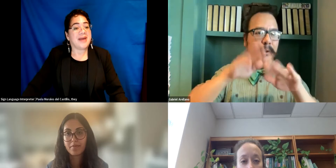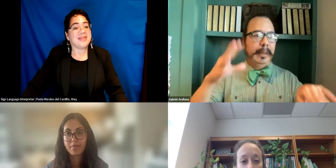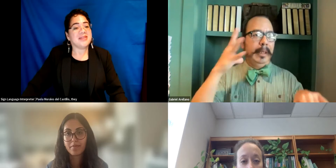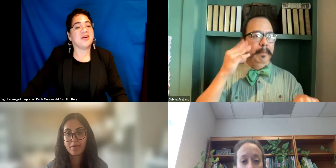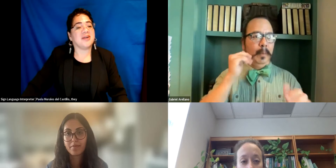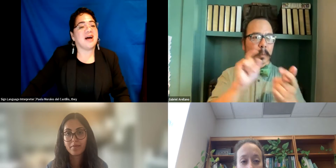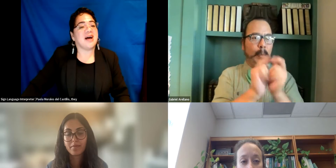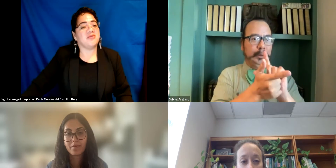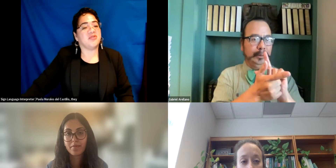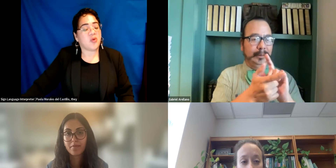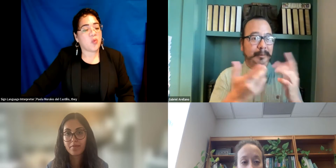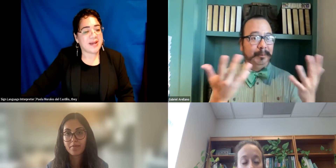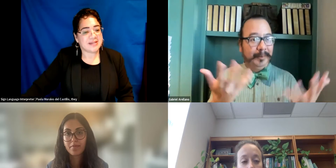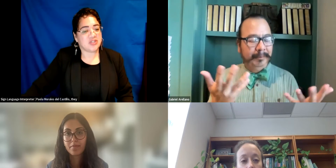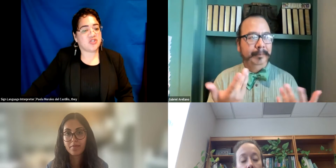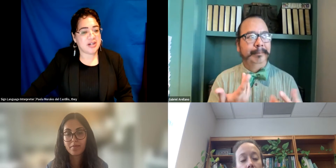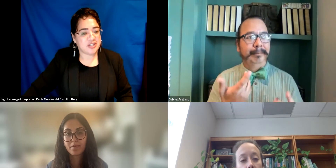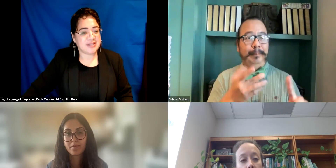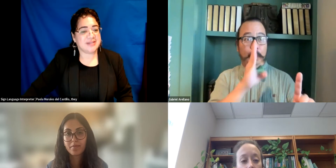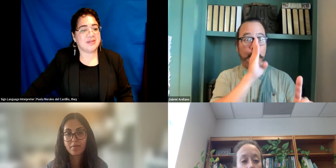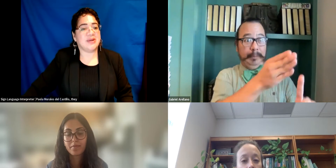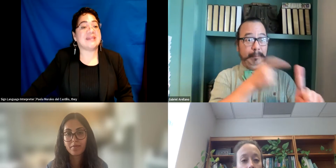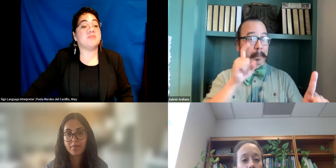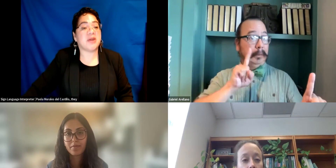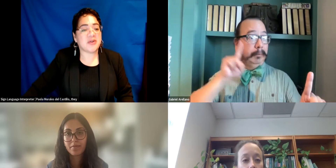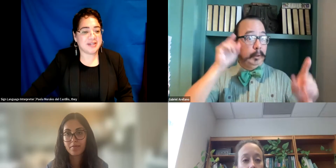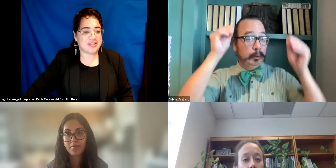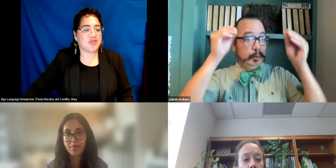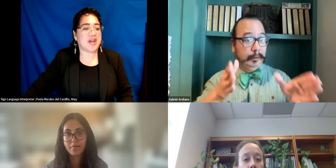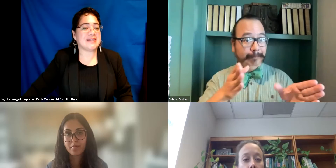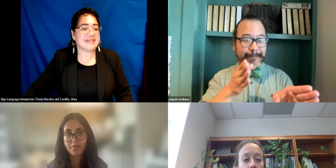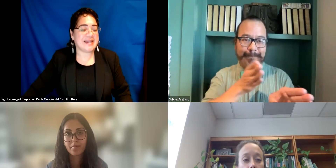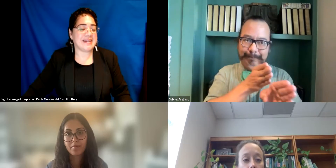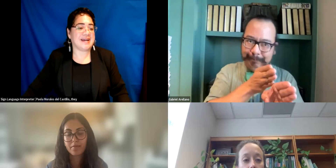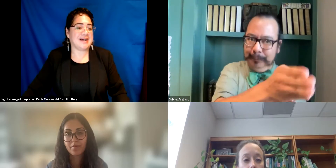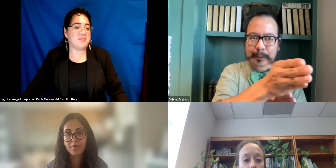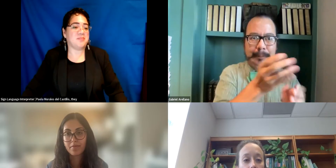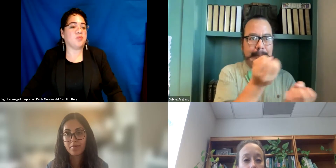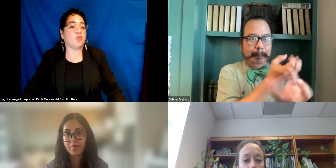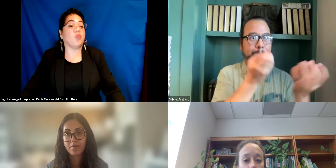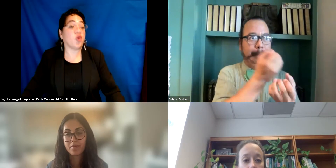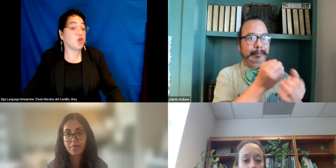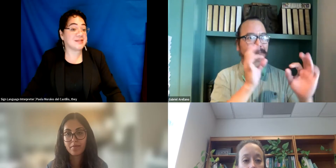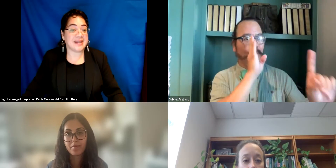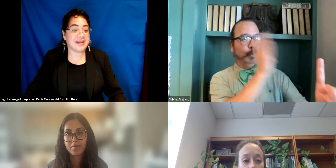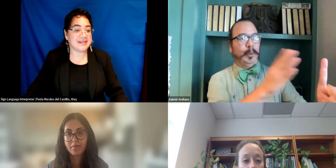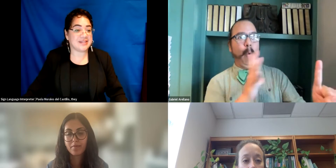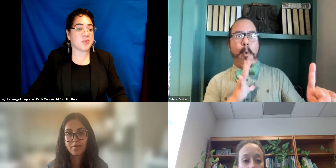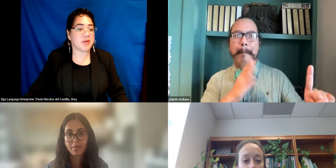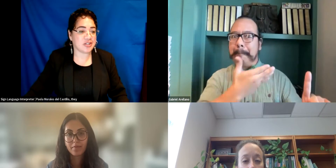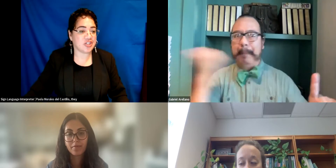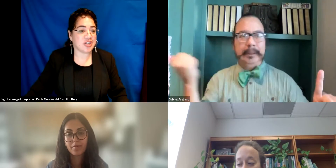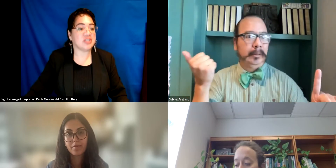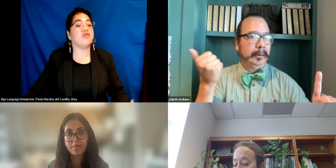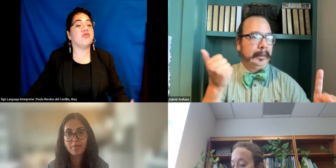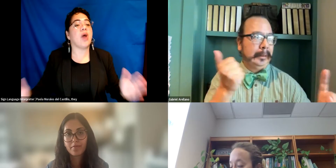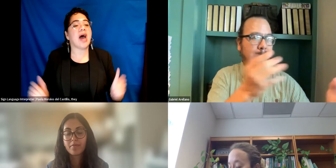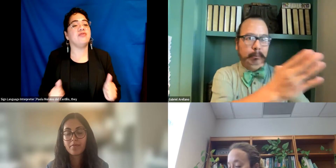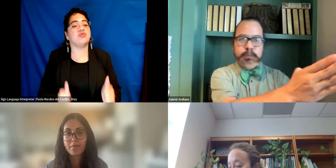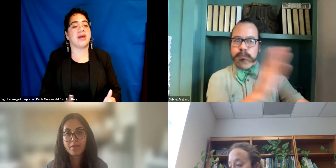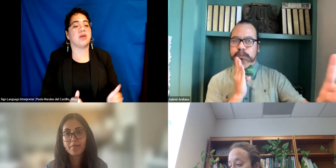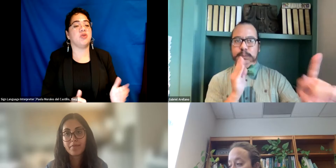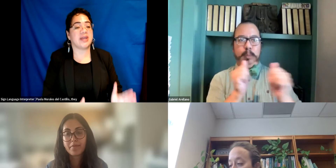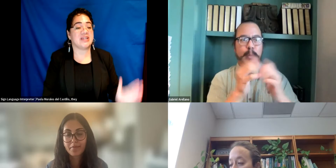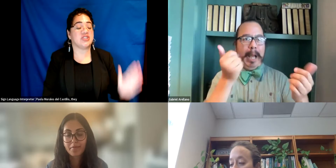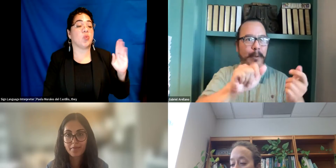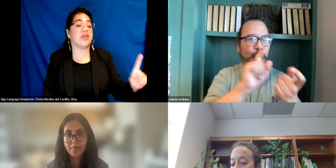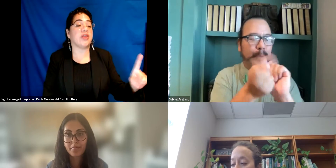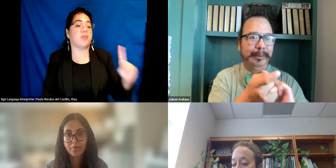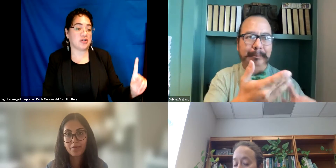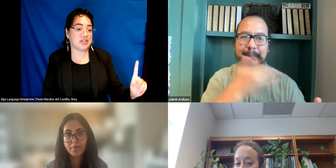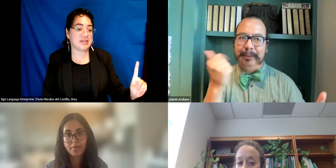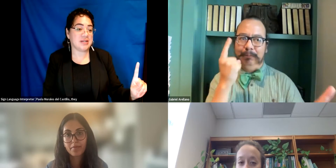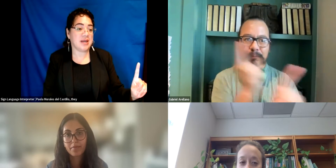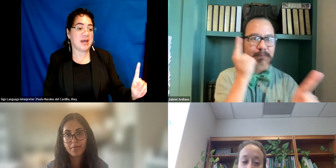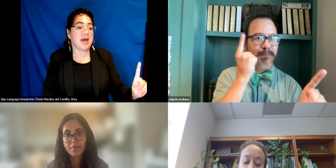Sign Language Interpreter | Paola Morales del Castillo, they: I think there are a lot of different ways and strategies to experience. Translate it um works and terminology. So if you have direct communication with the person.